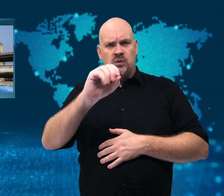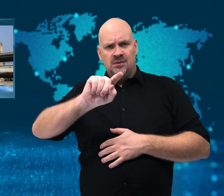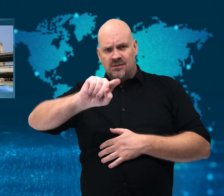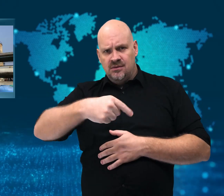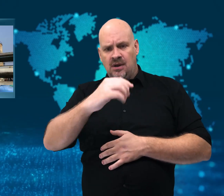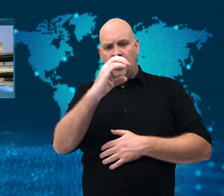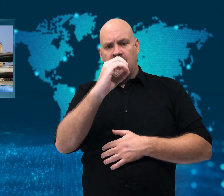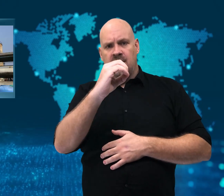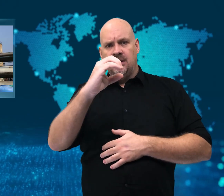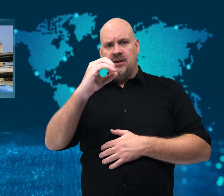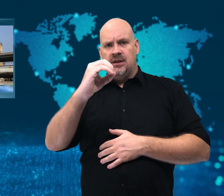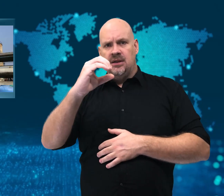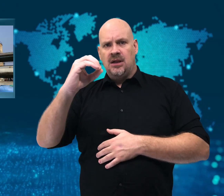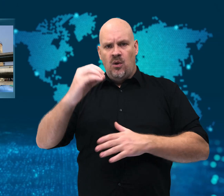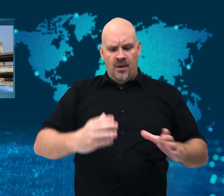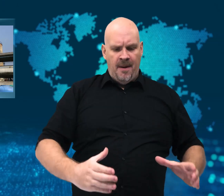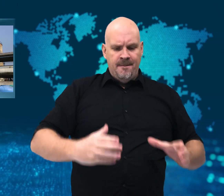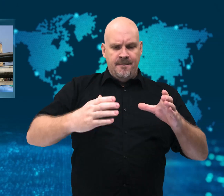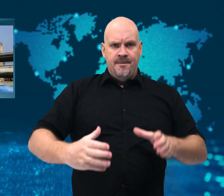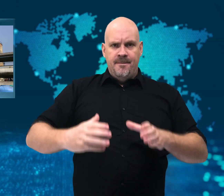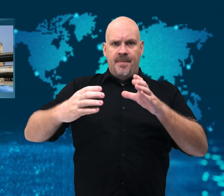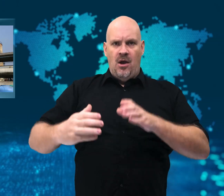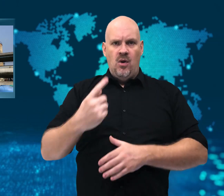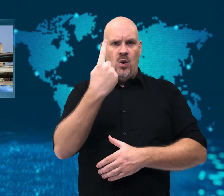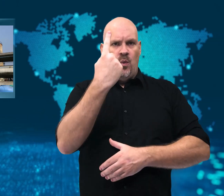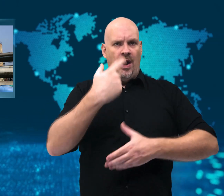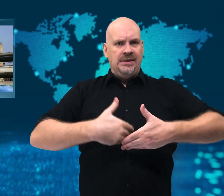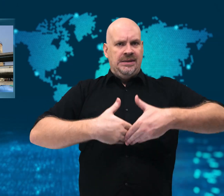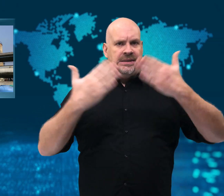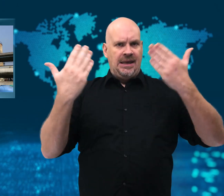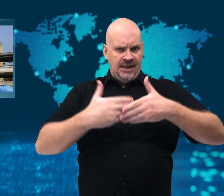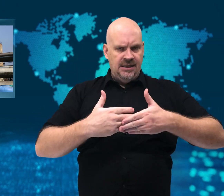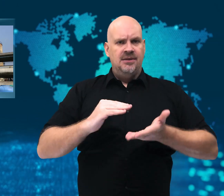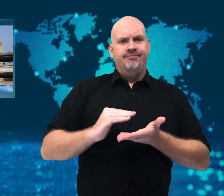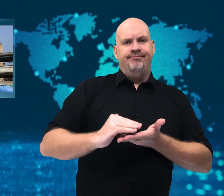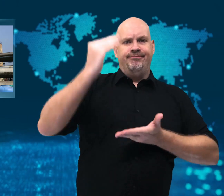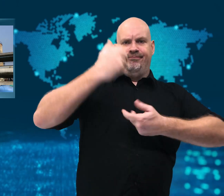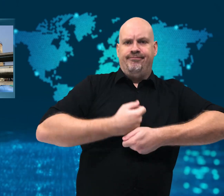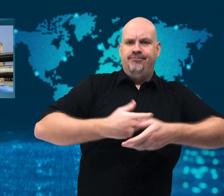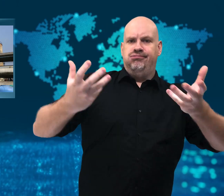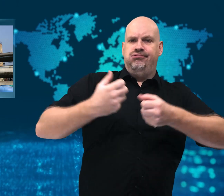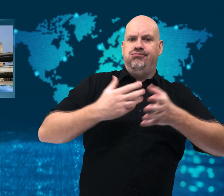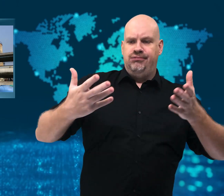The US, Japan, South Korea,